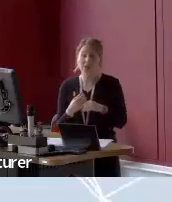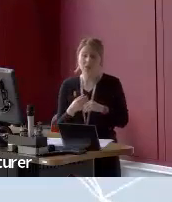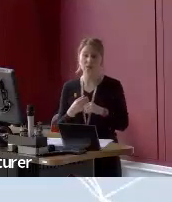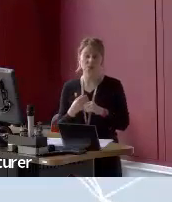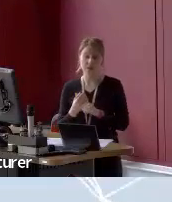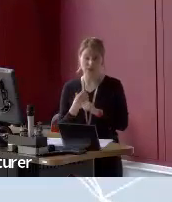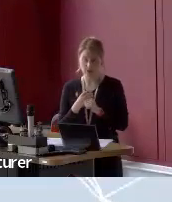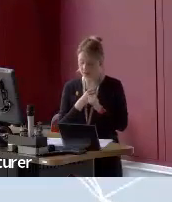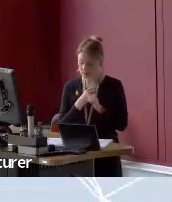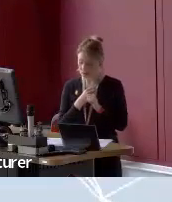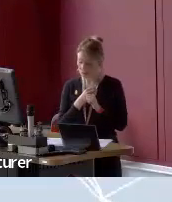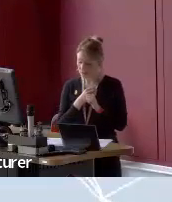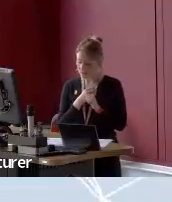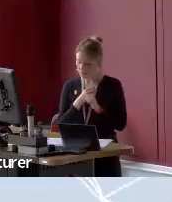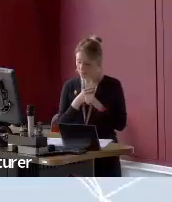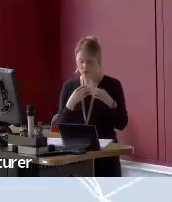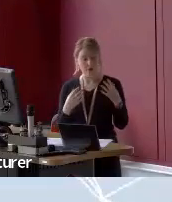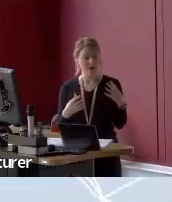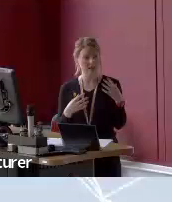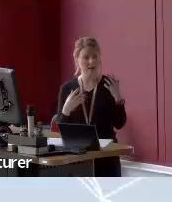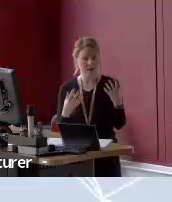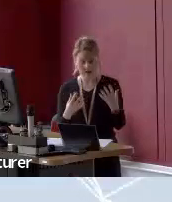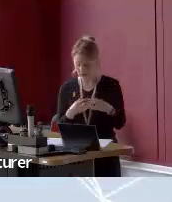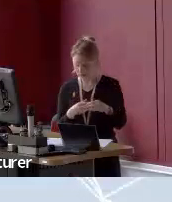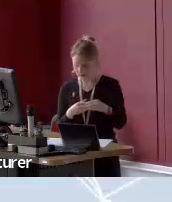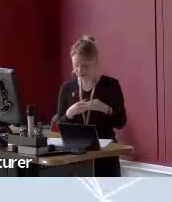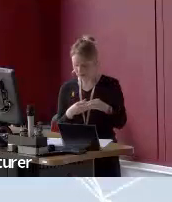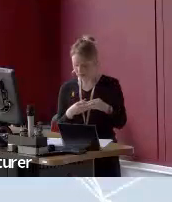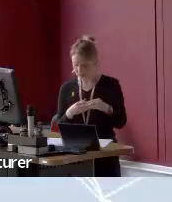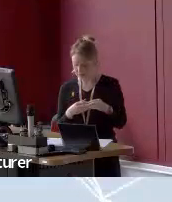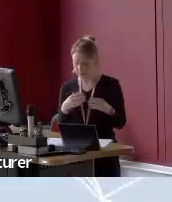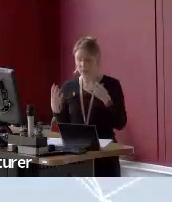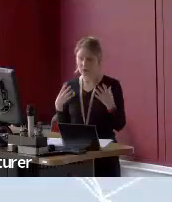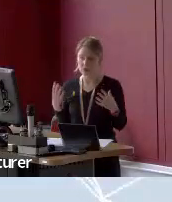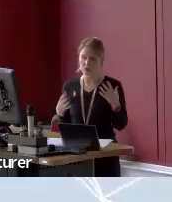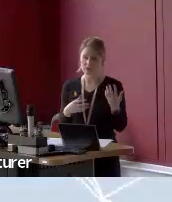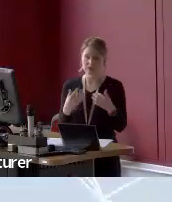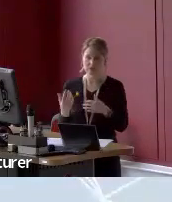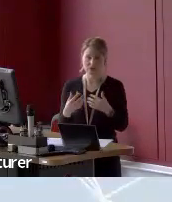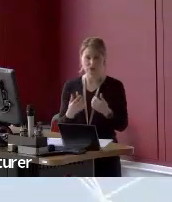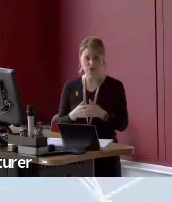many people were engaging with the content and how and. I approached the University of Glasgow social